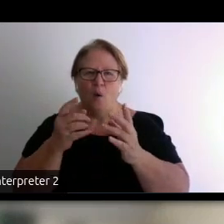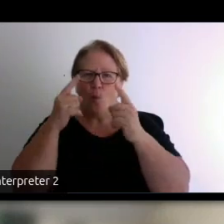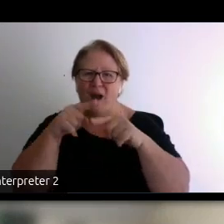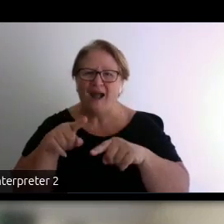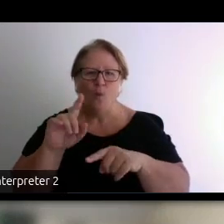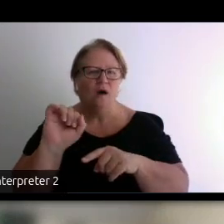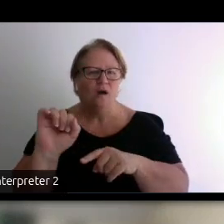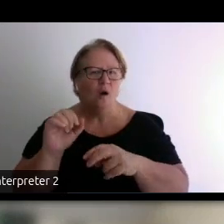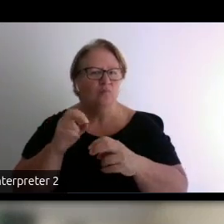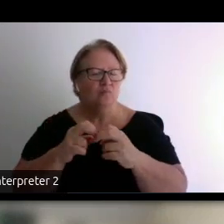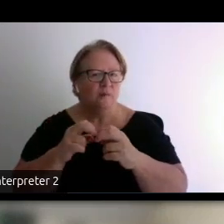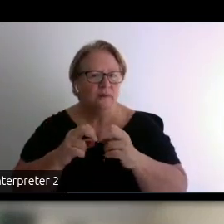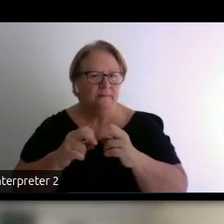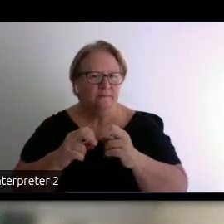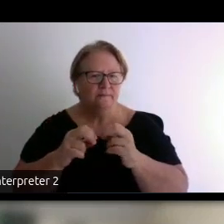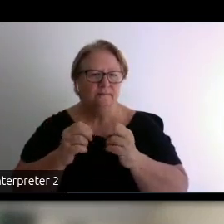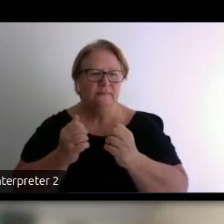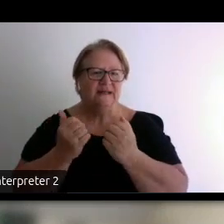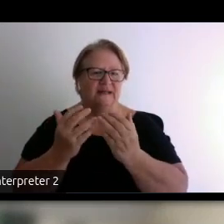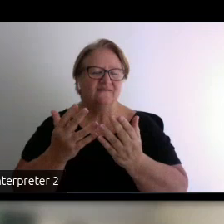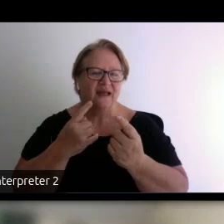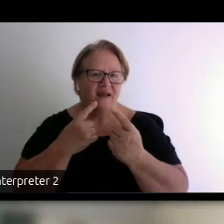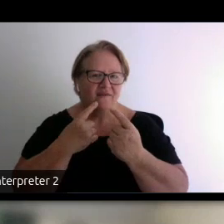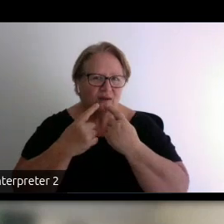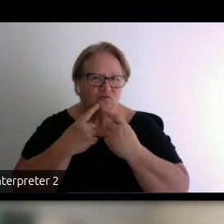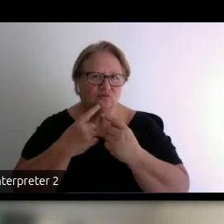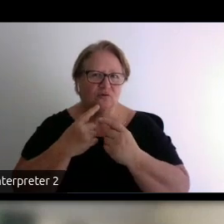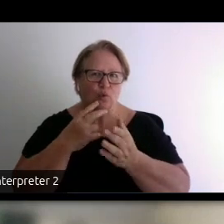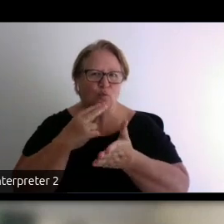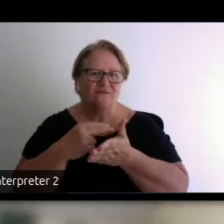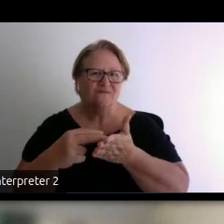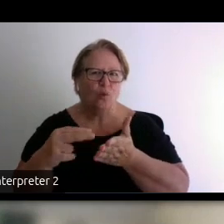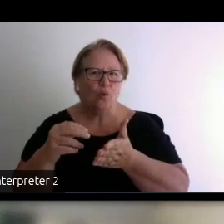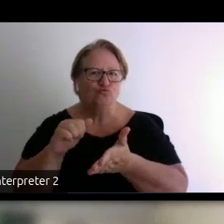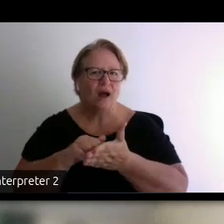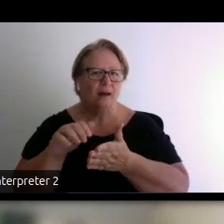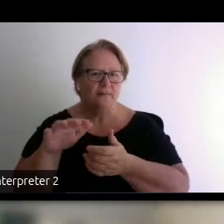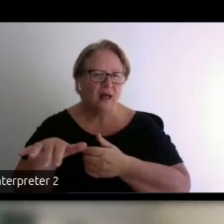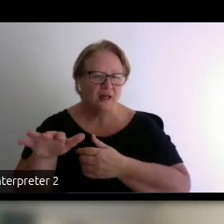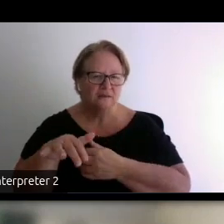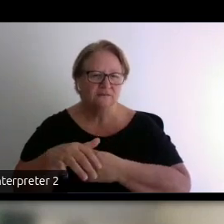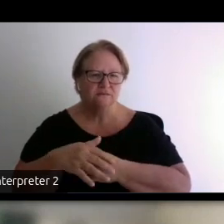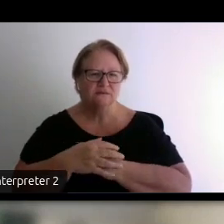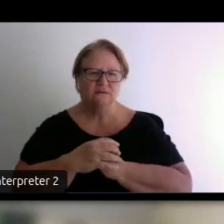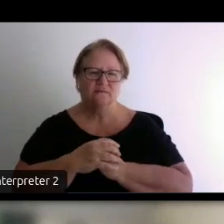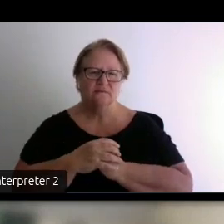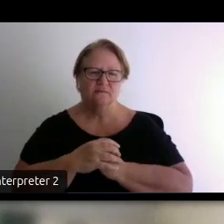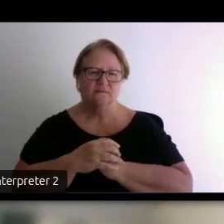providing them with information and referrals, assisting the clients to work out what their